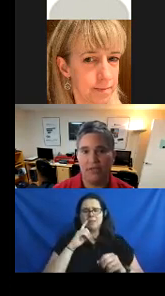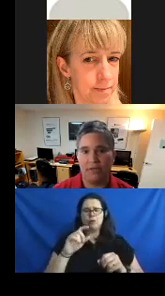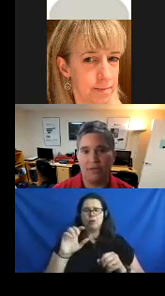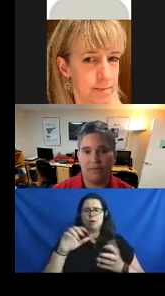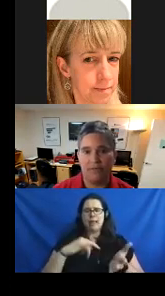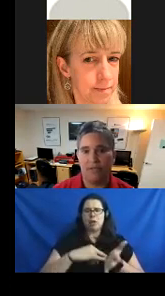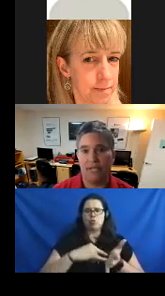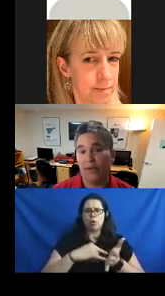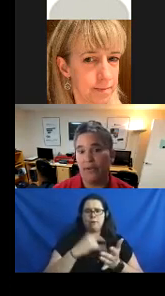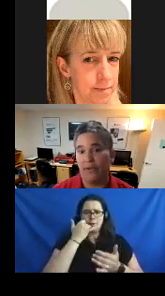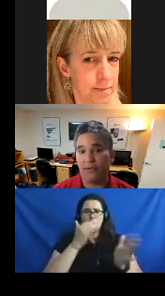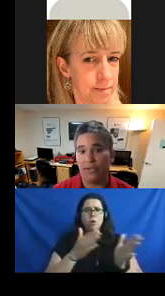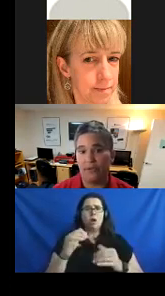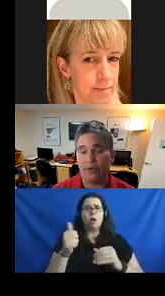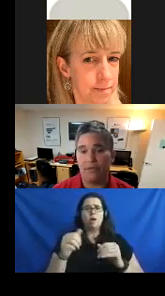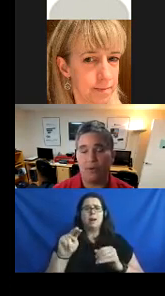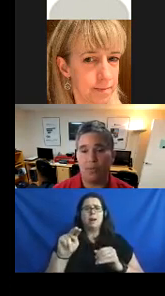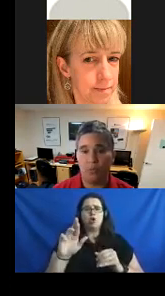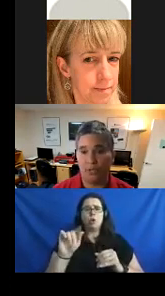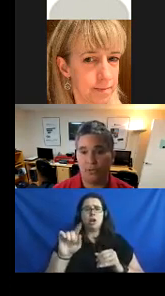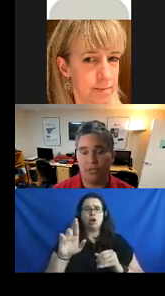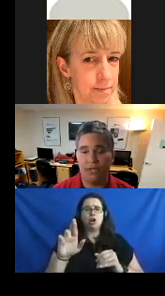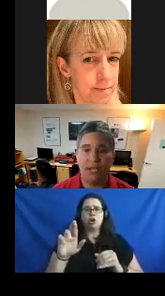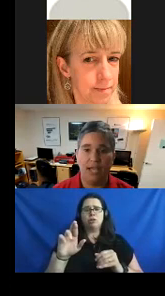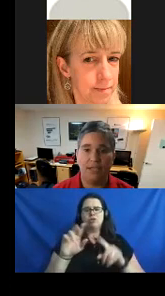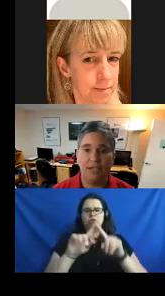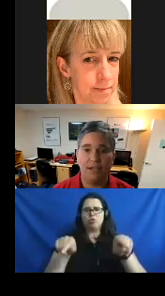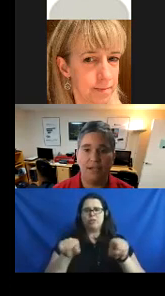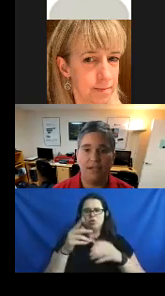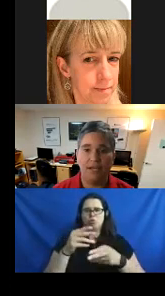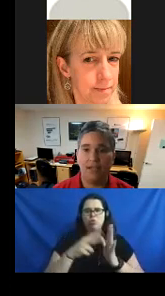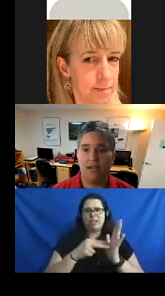THERE IS A LOGO FOR THE NARRATOR FOR WINDOWS